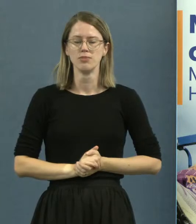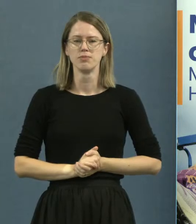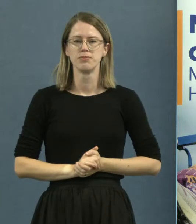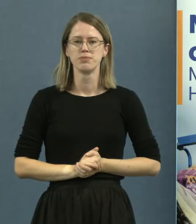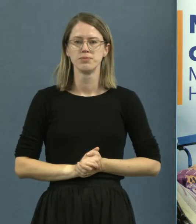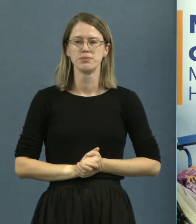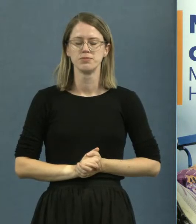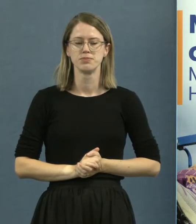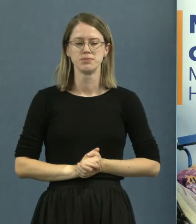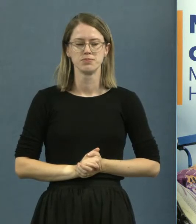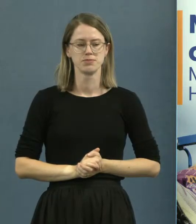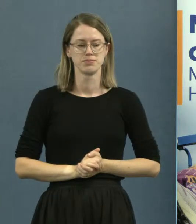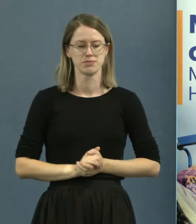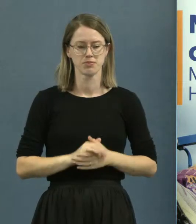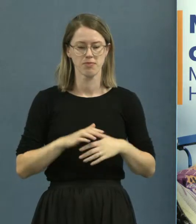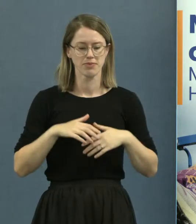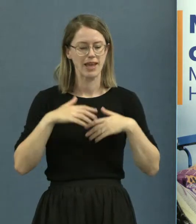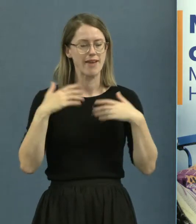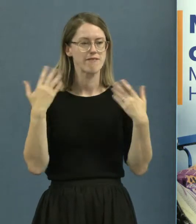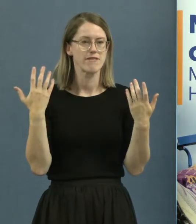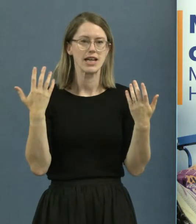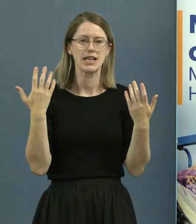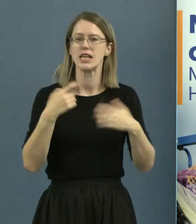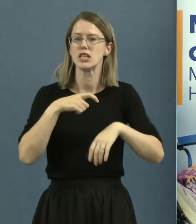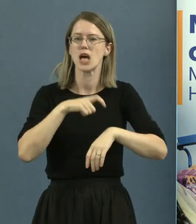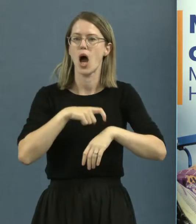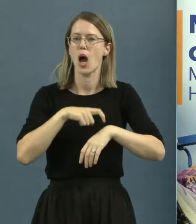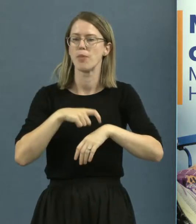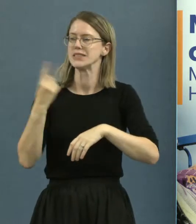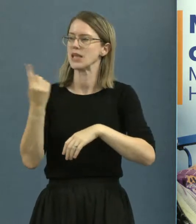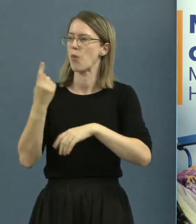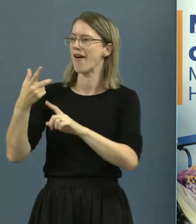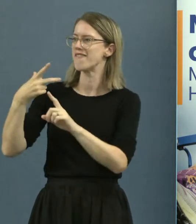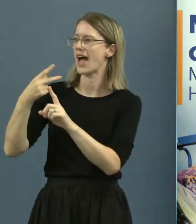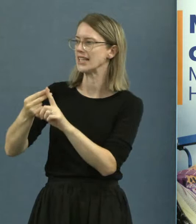regular reports on vaccine